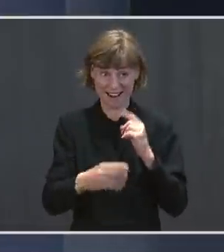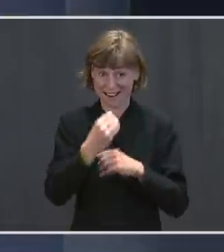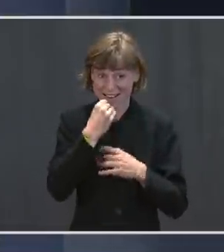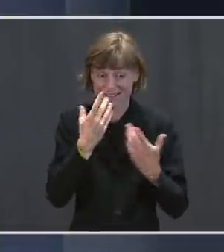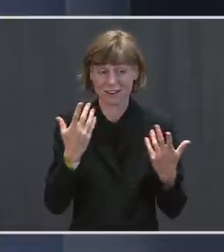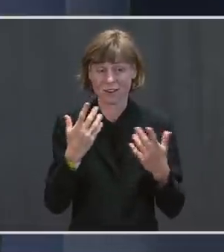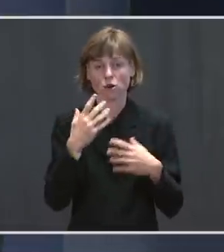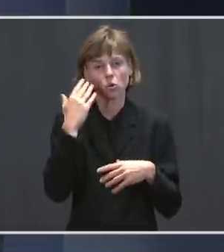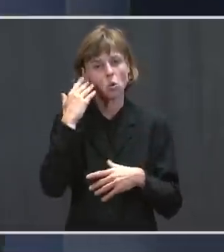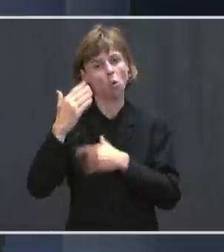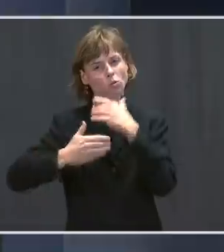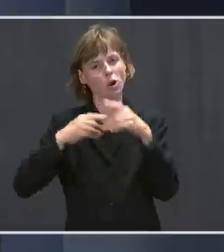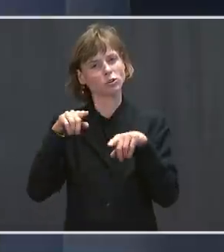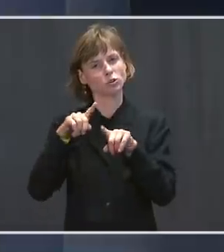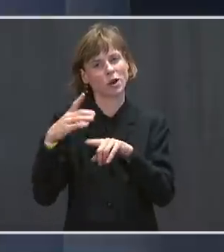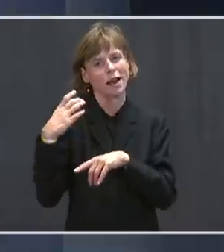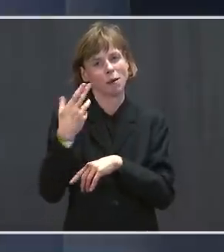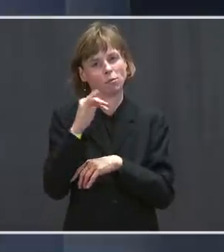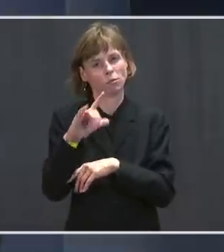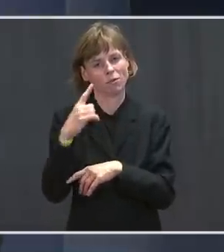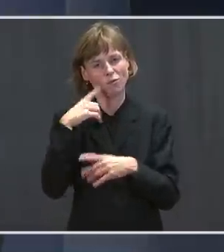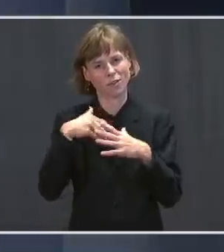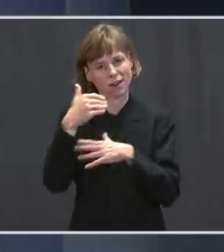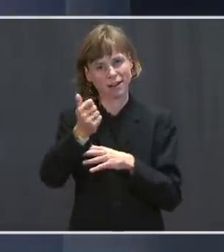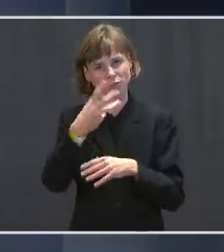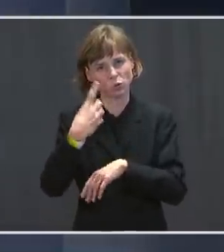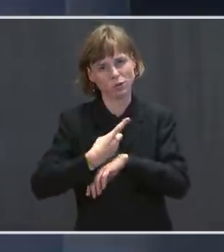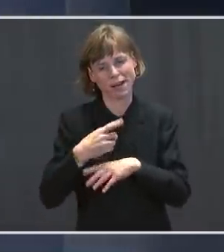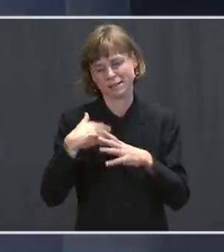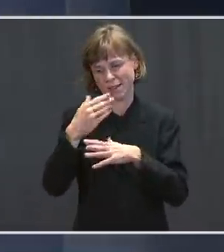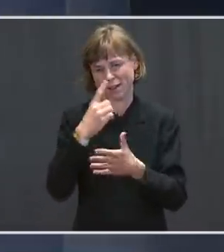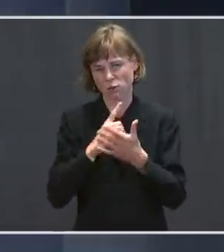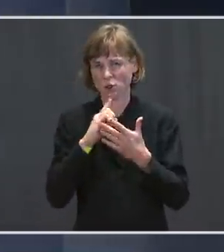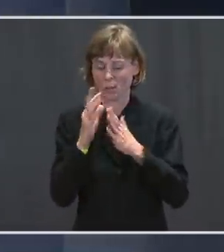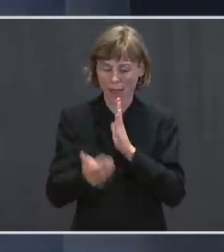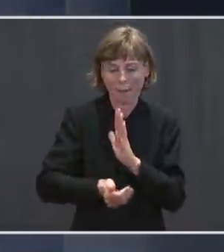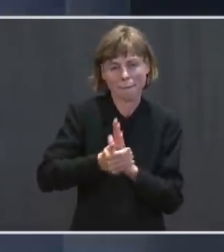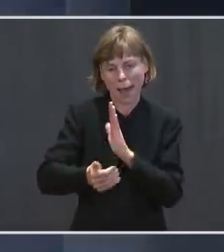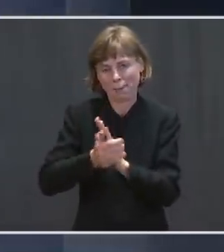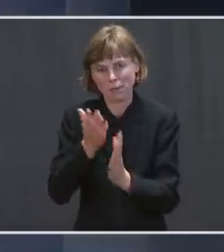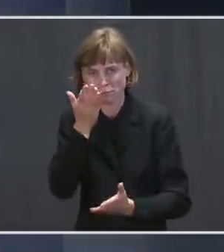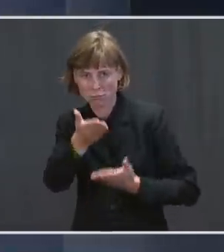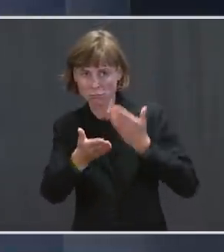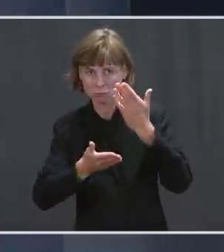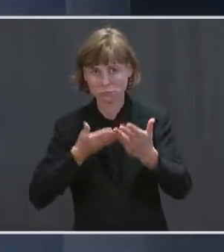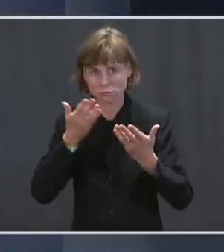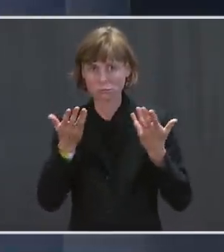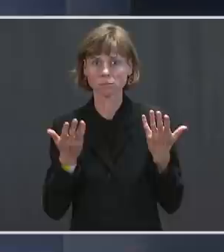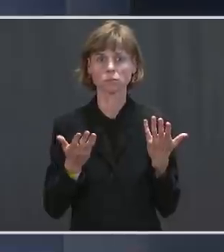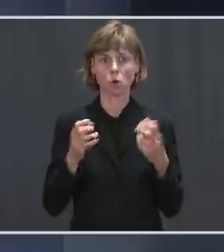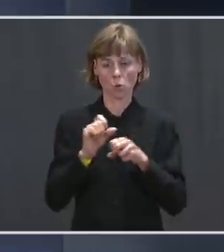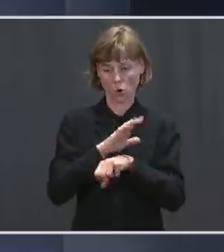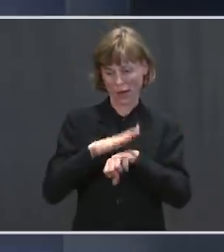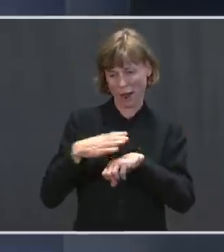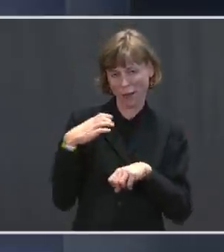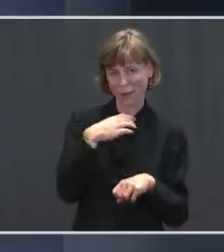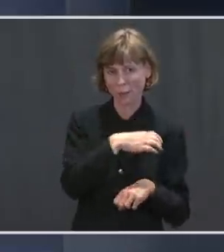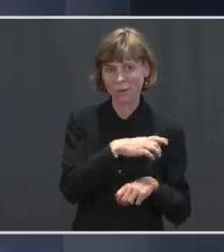over the course of the next days and through the course of next week where there will be amendments put forward to work on committees. But I think the priorities of the president